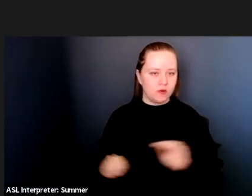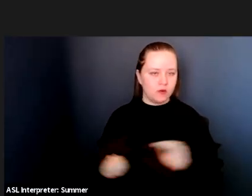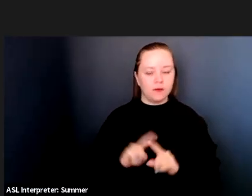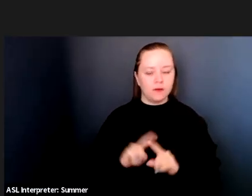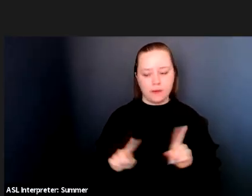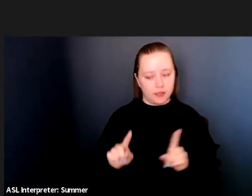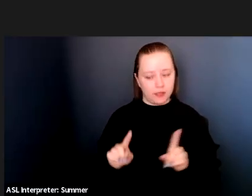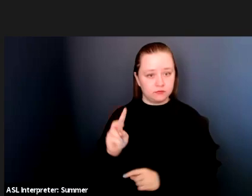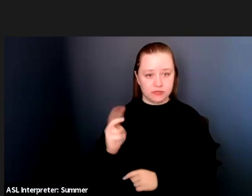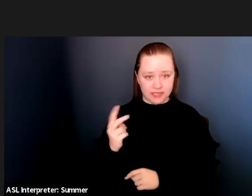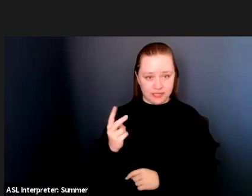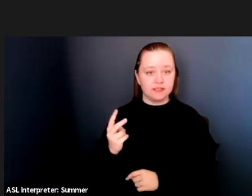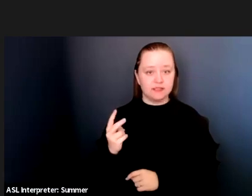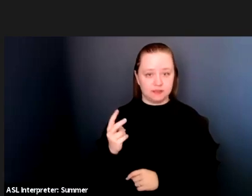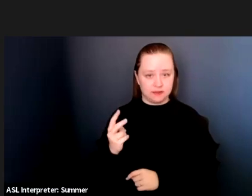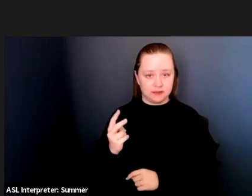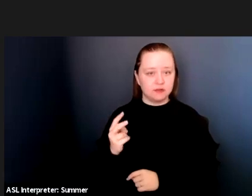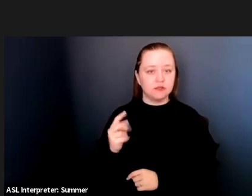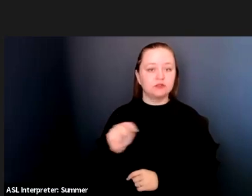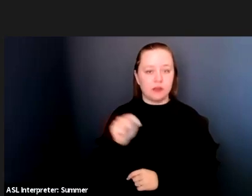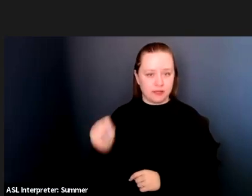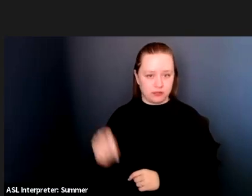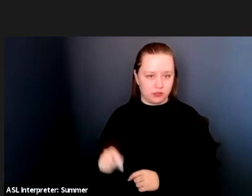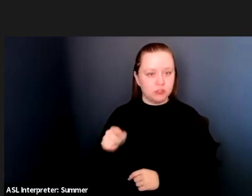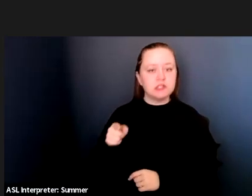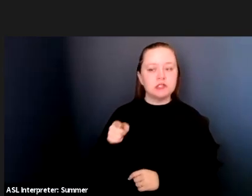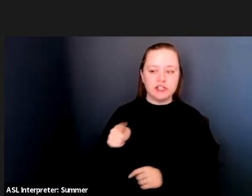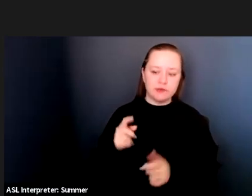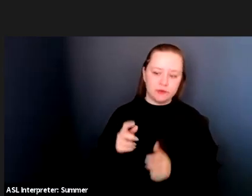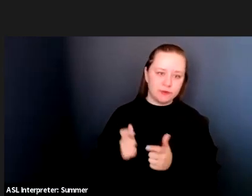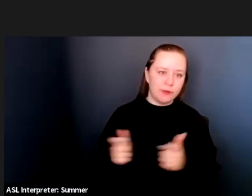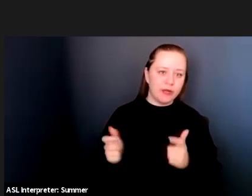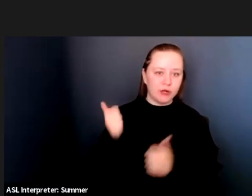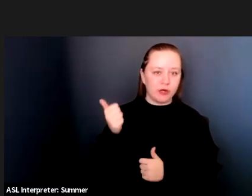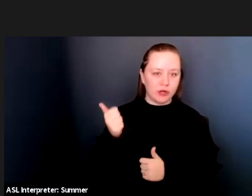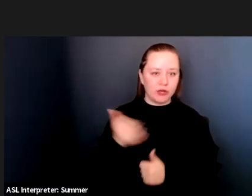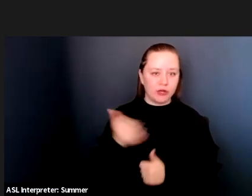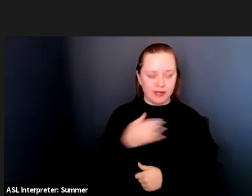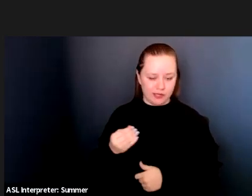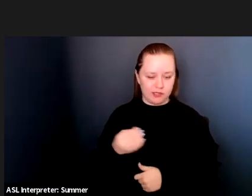she was bigger, and she was laying transverse across my hips.